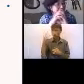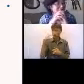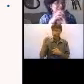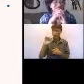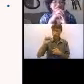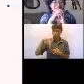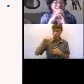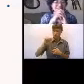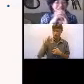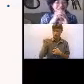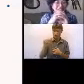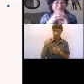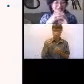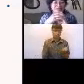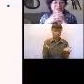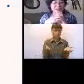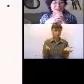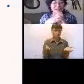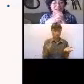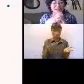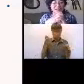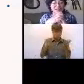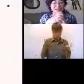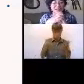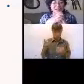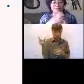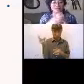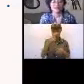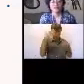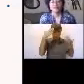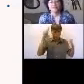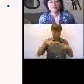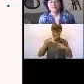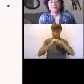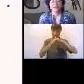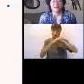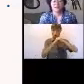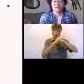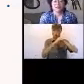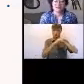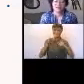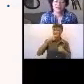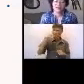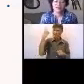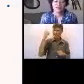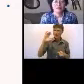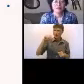and what that actually, and for those of you who may not know, there was a thing on Instagram